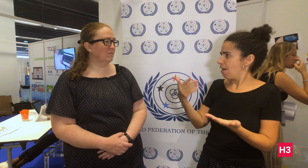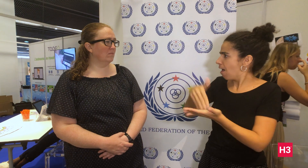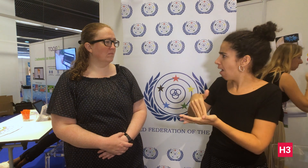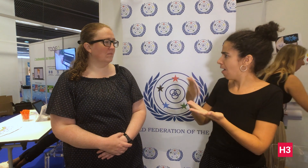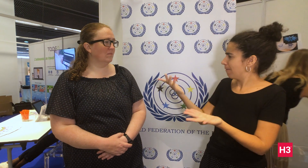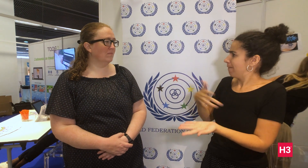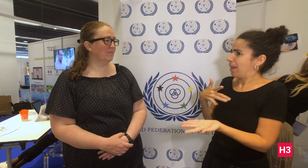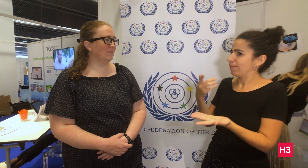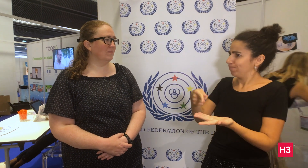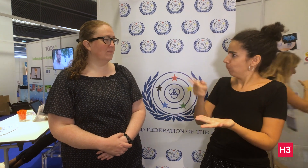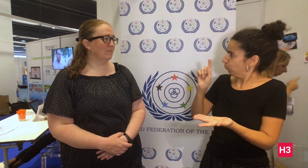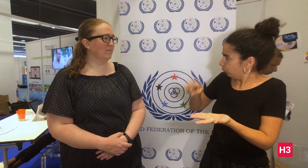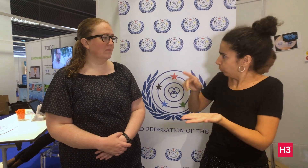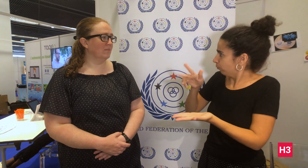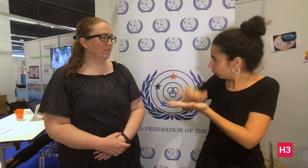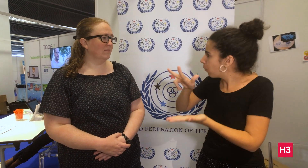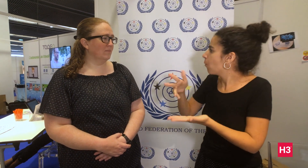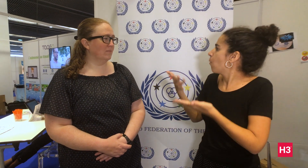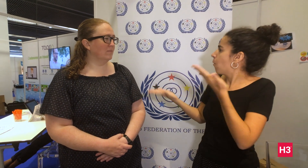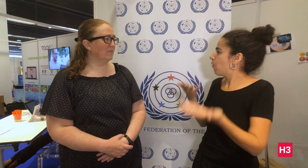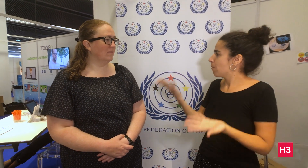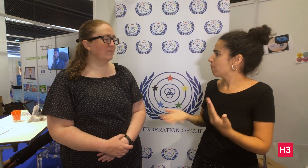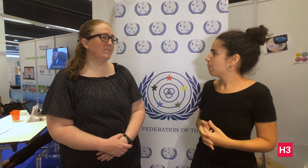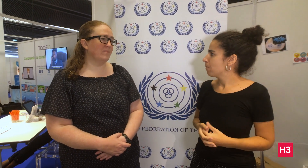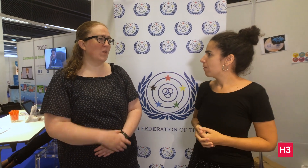How do you feel about this, should they have passed the motion?